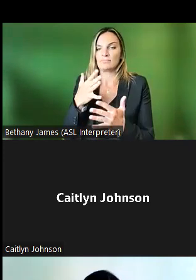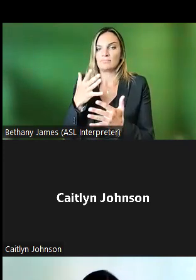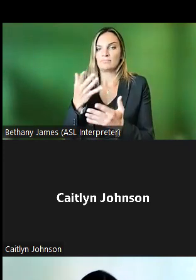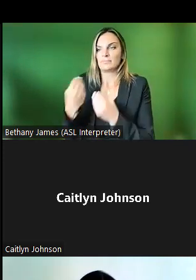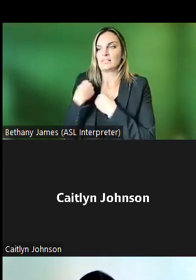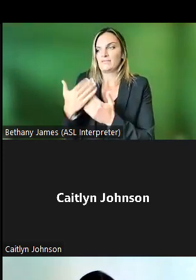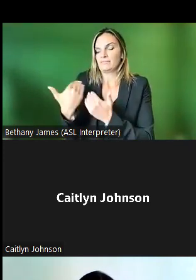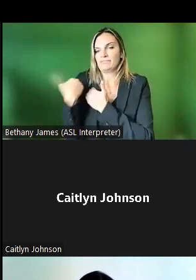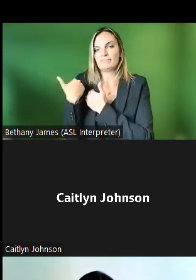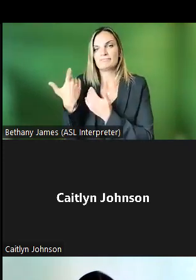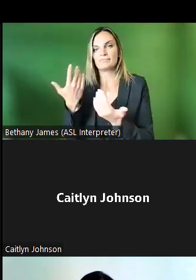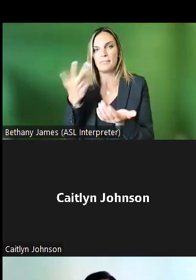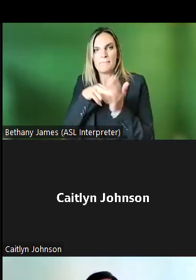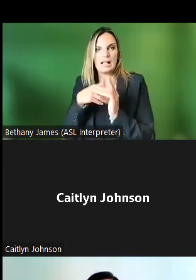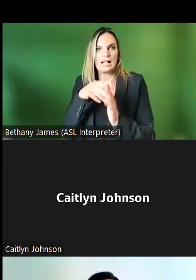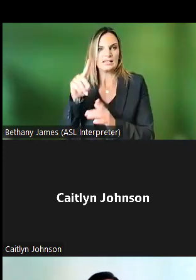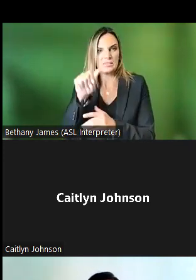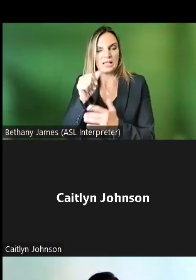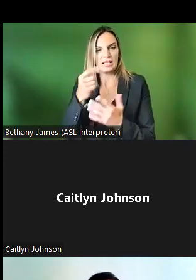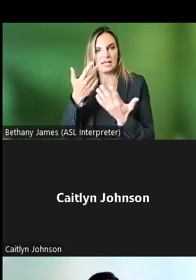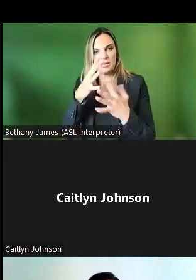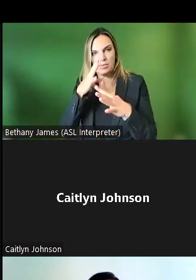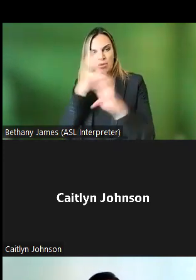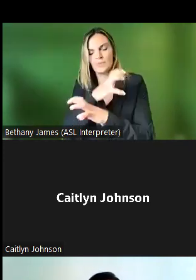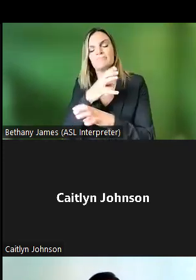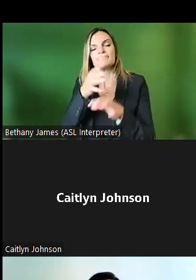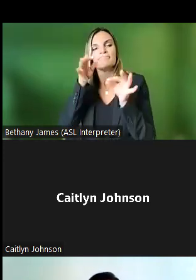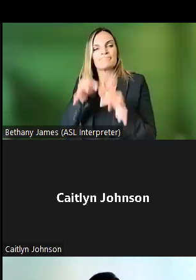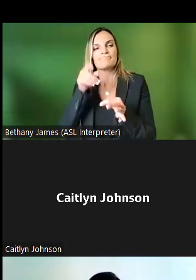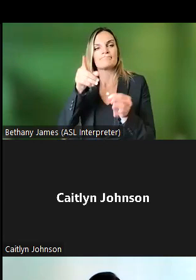of what a disability is, and it really focuses more on whether or not these covered entities